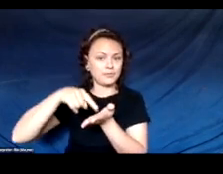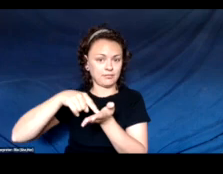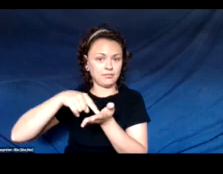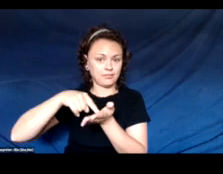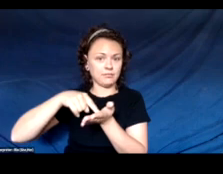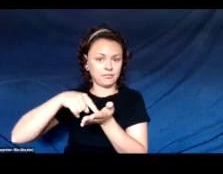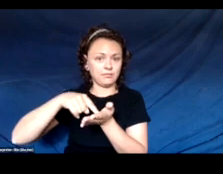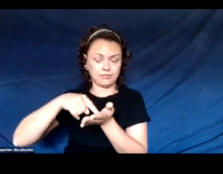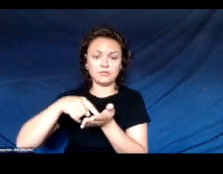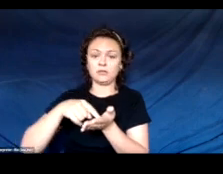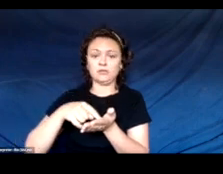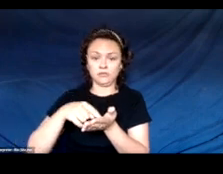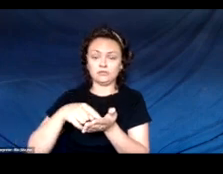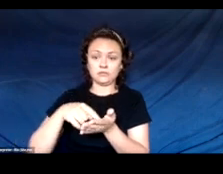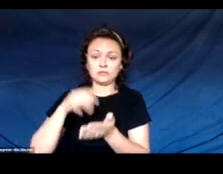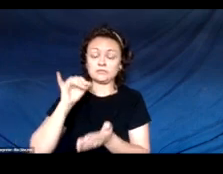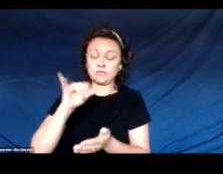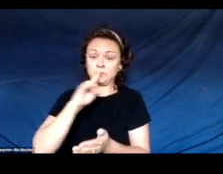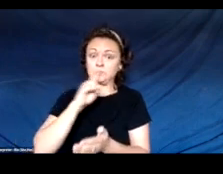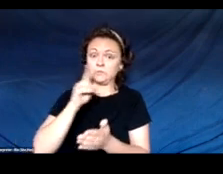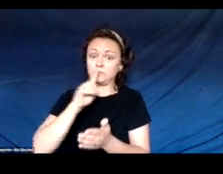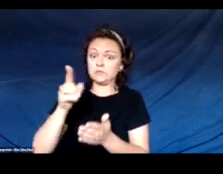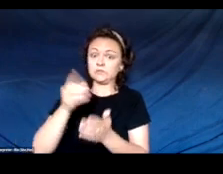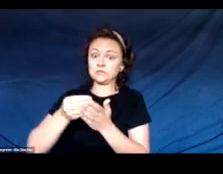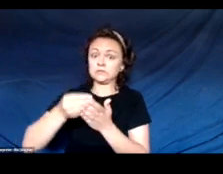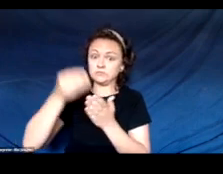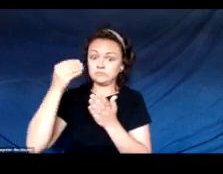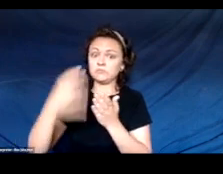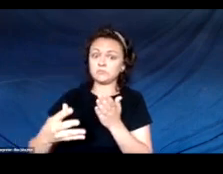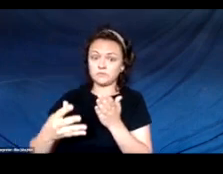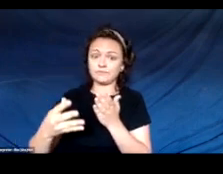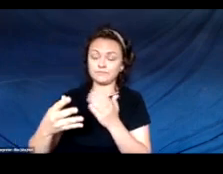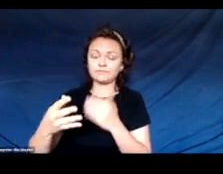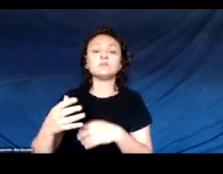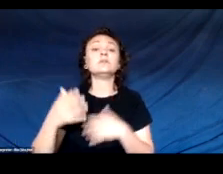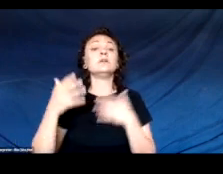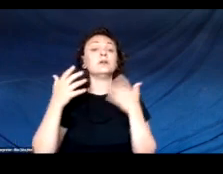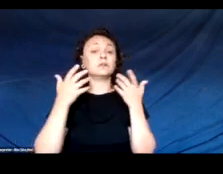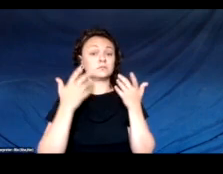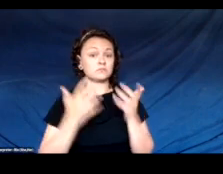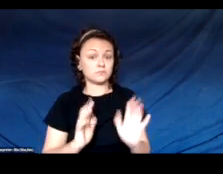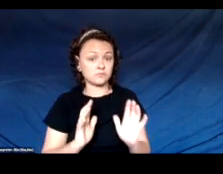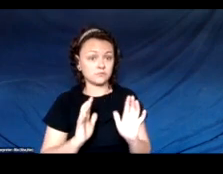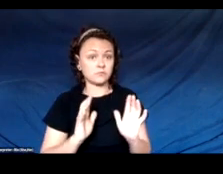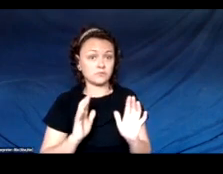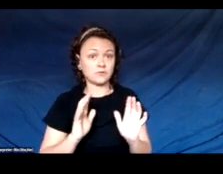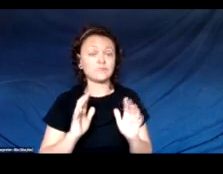which was so expensive. And then I got mine and then we the whole entire time,